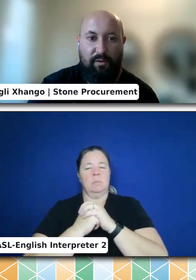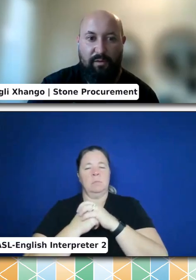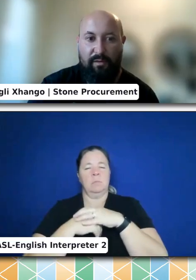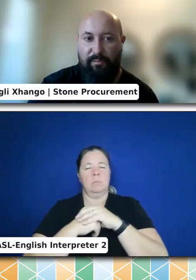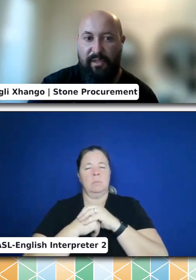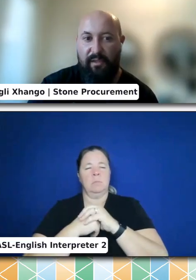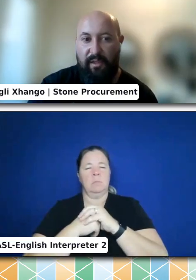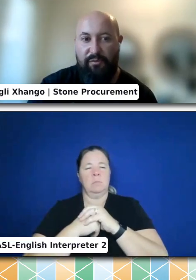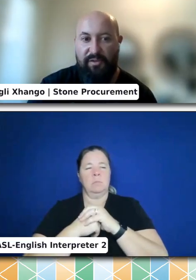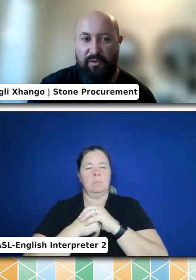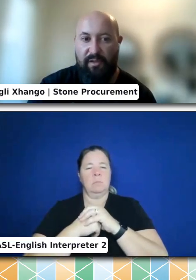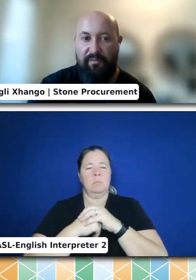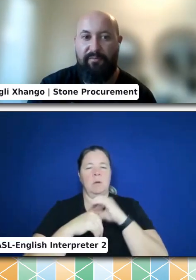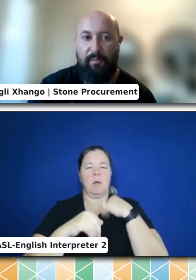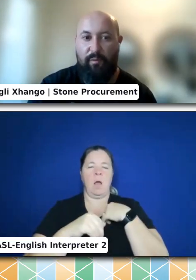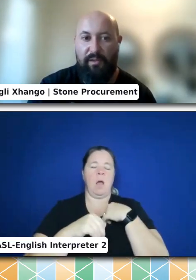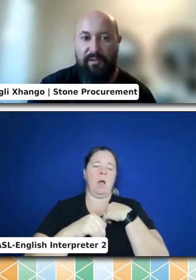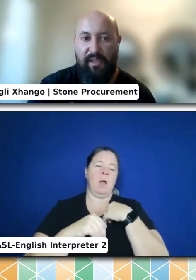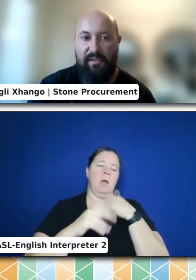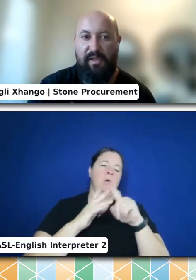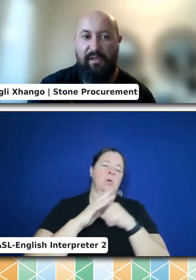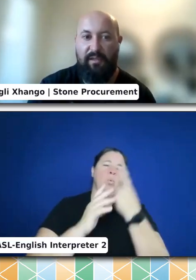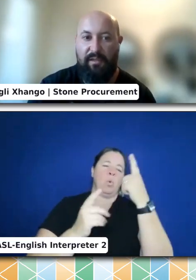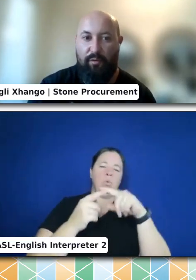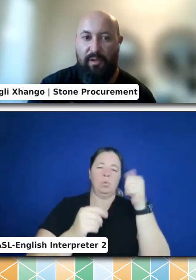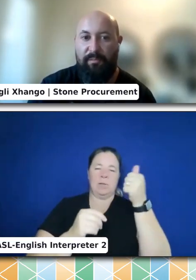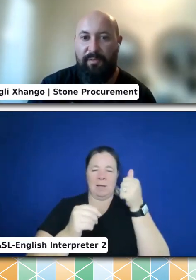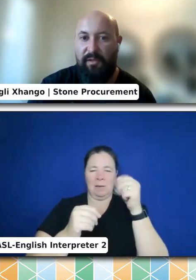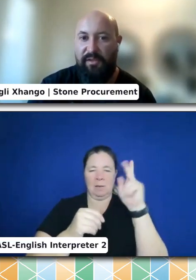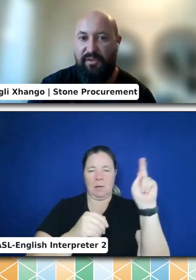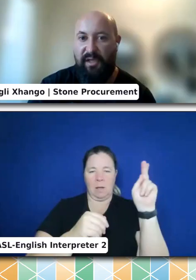So, you'd be… I usually start off from the 1 to 10K, and then go up on each side.